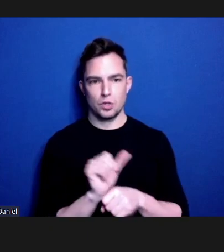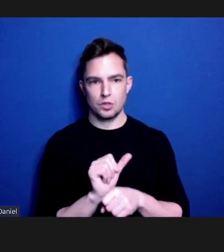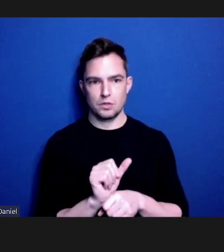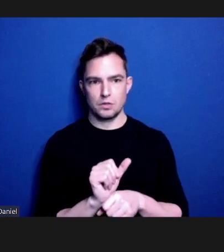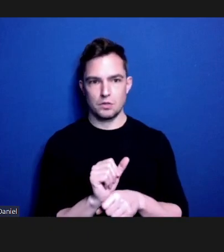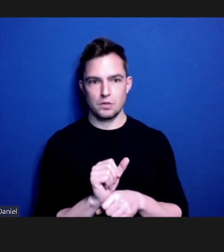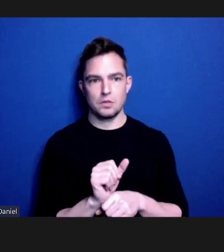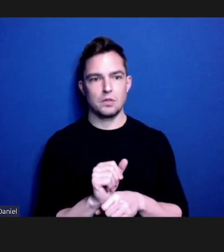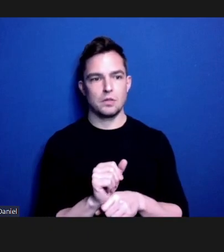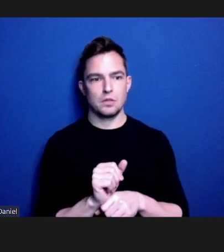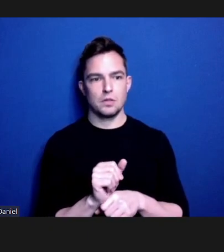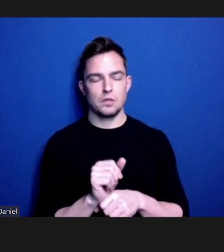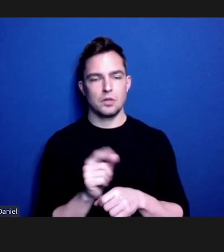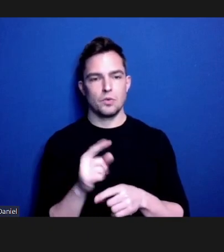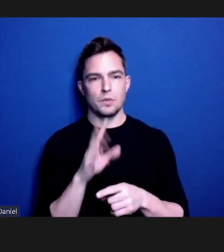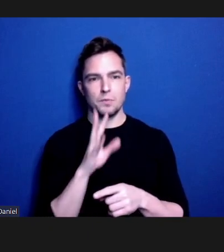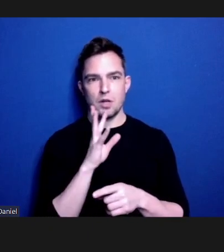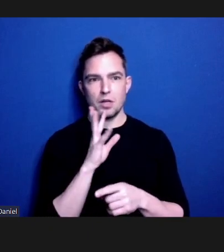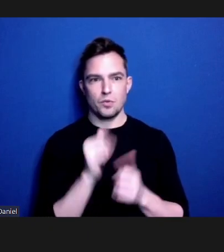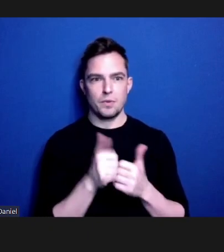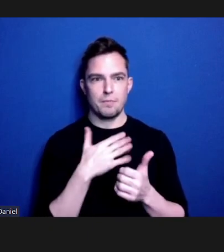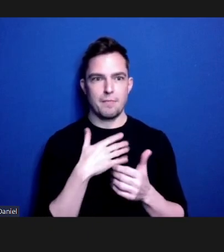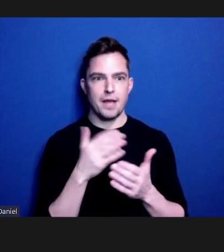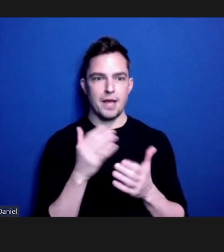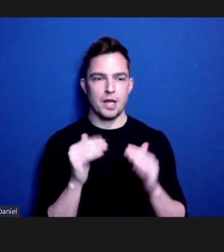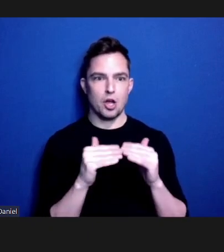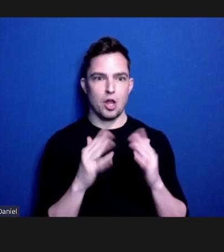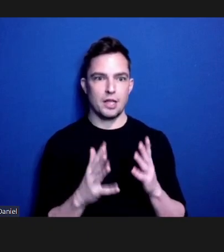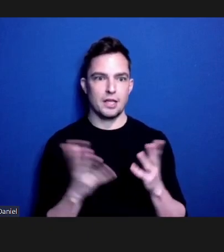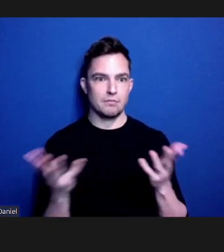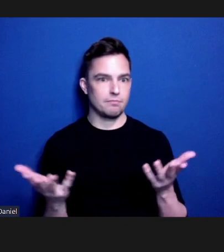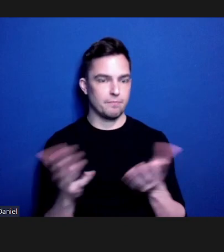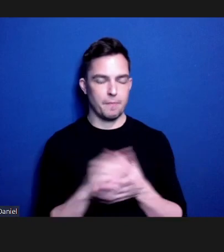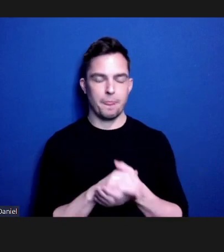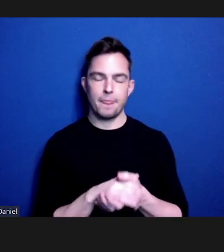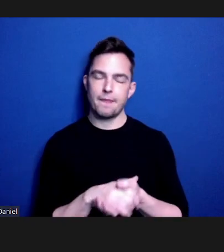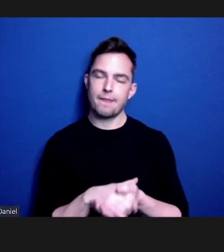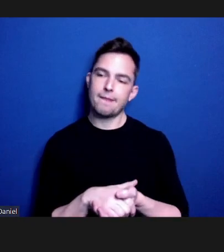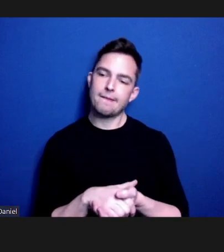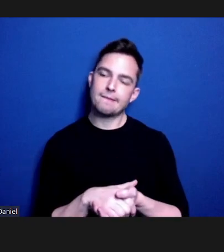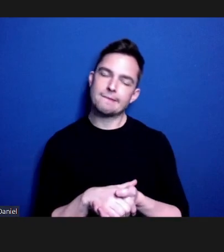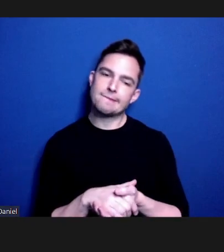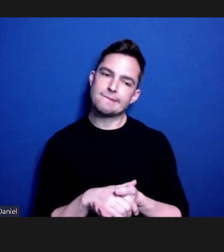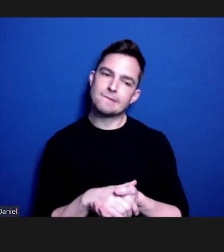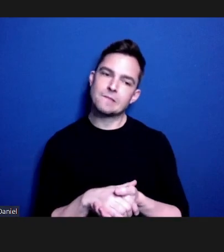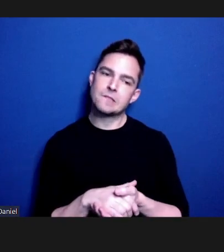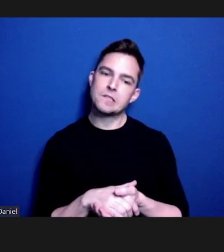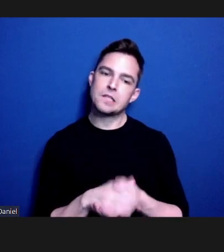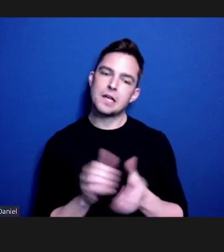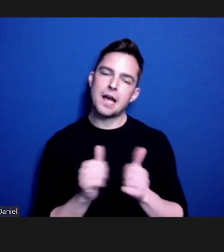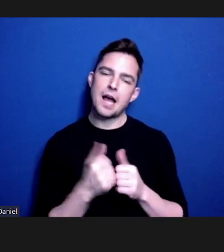and when I'm talking to my colleagues, is how we can do that. So that ethics of care